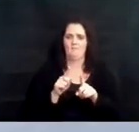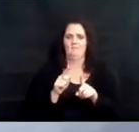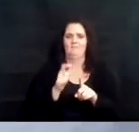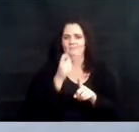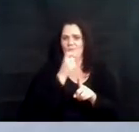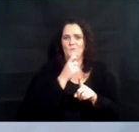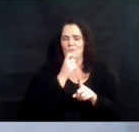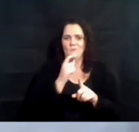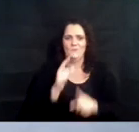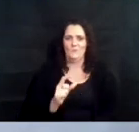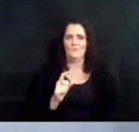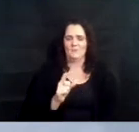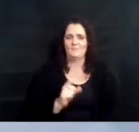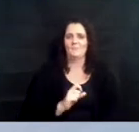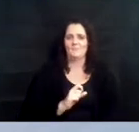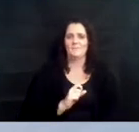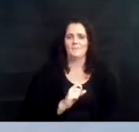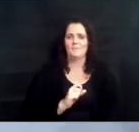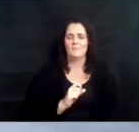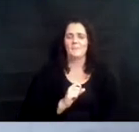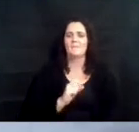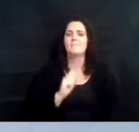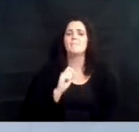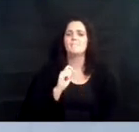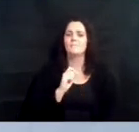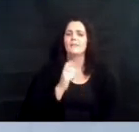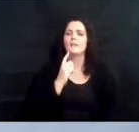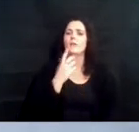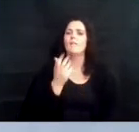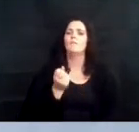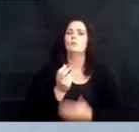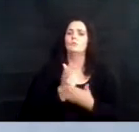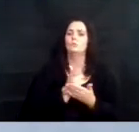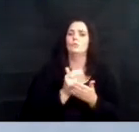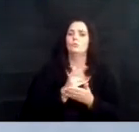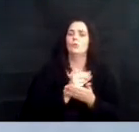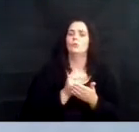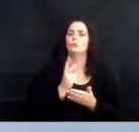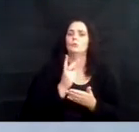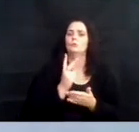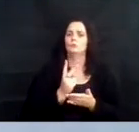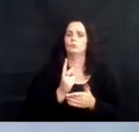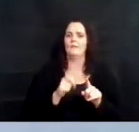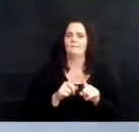We're also going to do the drawing in three, I'm sorry in two parts because we're gonna stitch those two parts together.